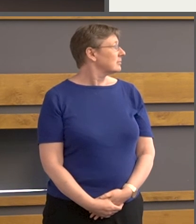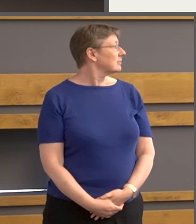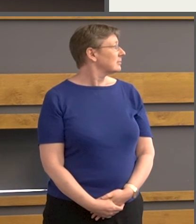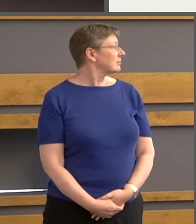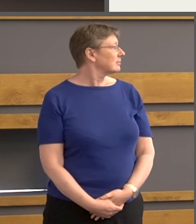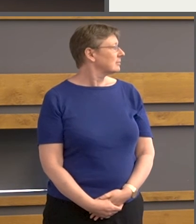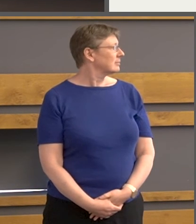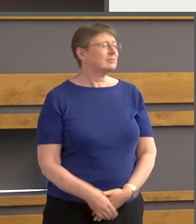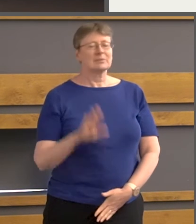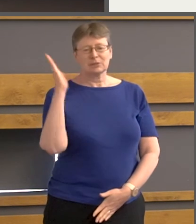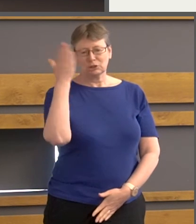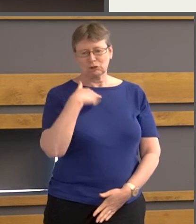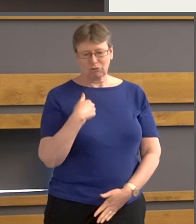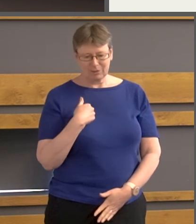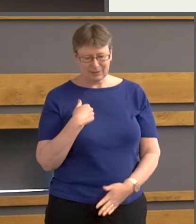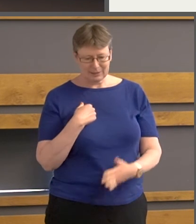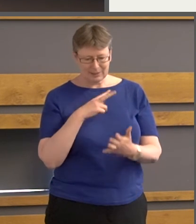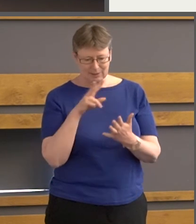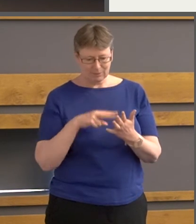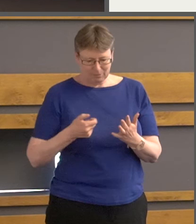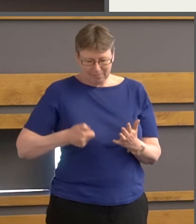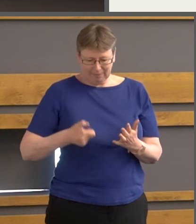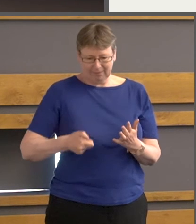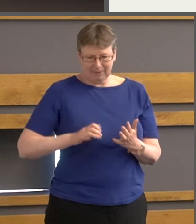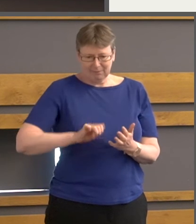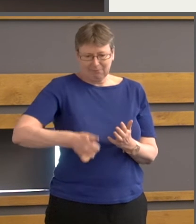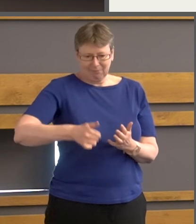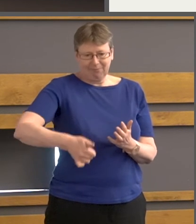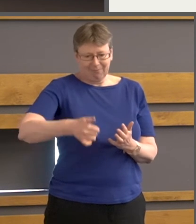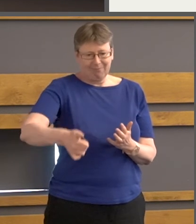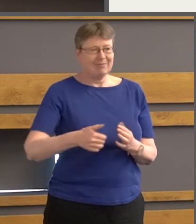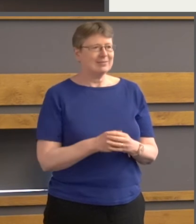Sorry, I'm just going moving forward without realizing it.